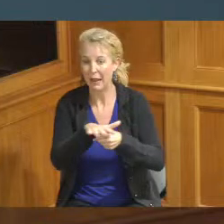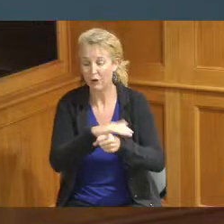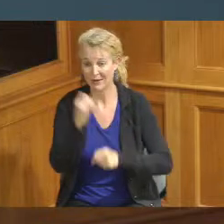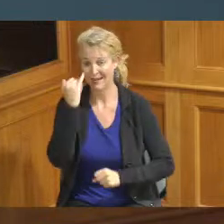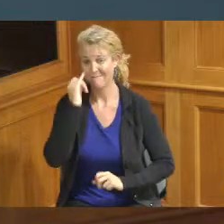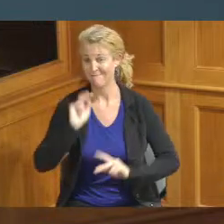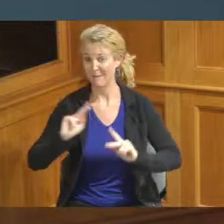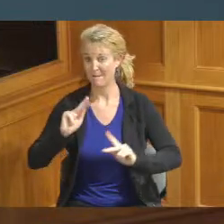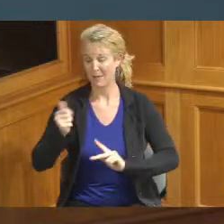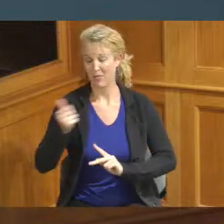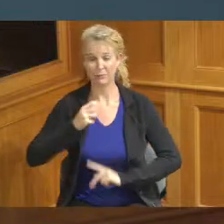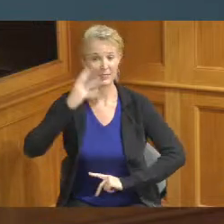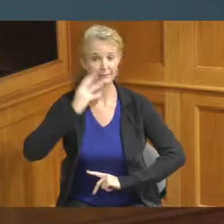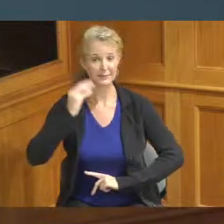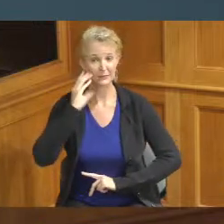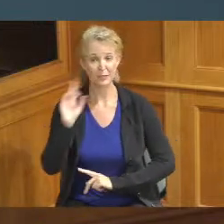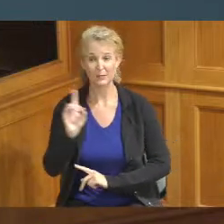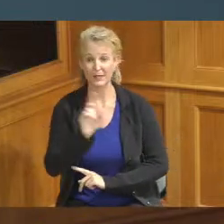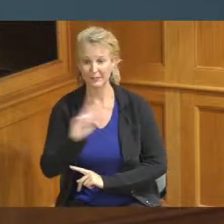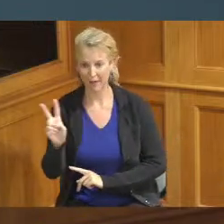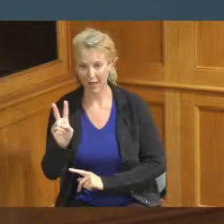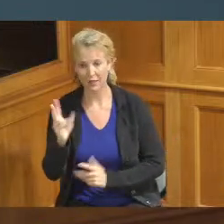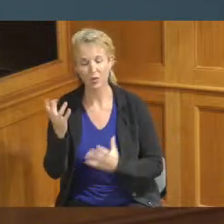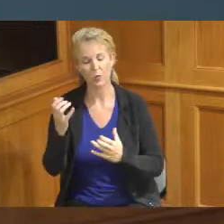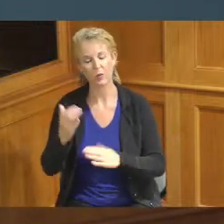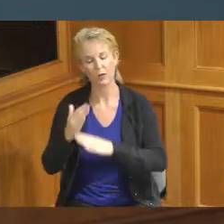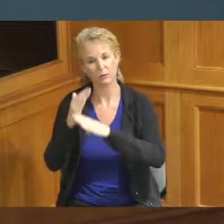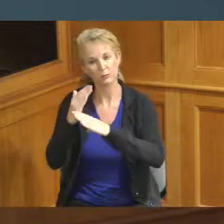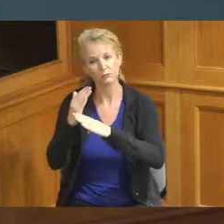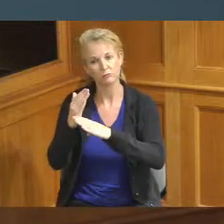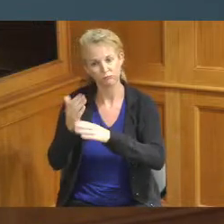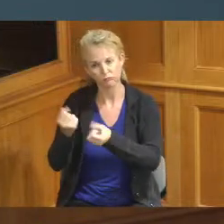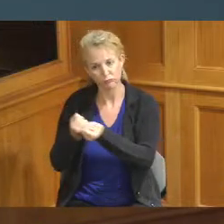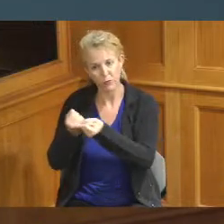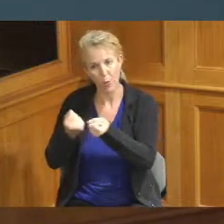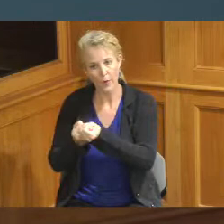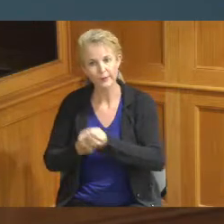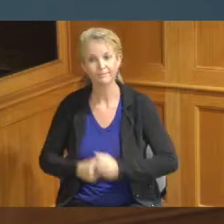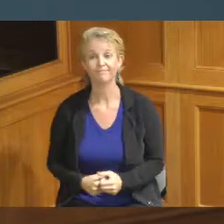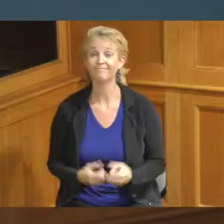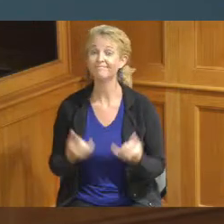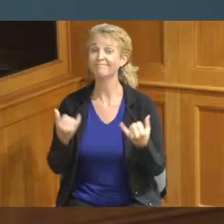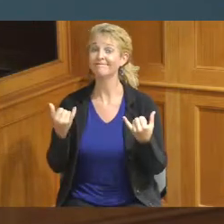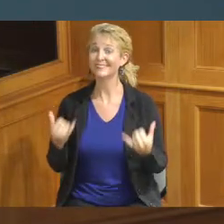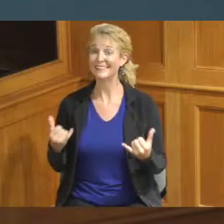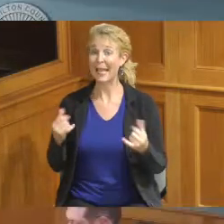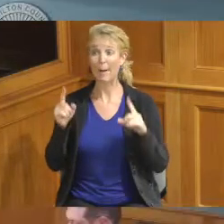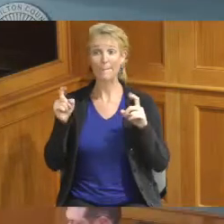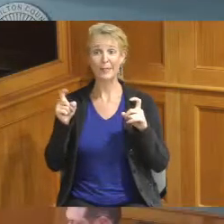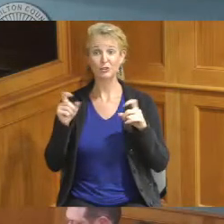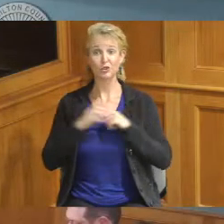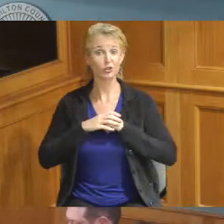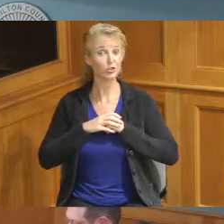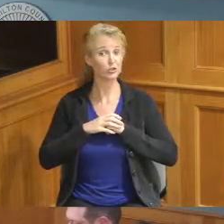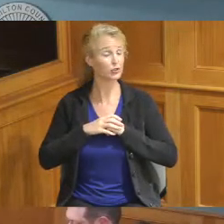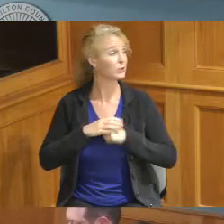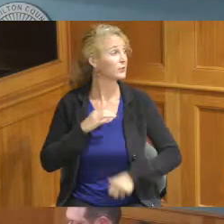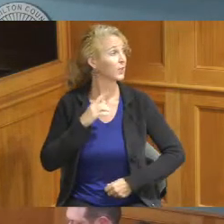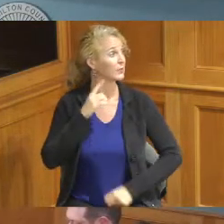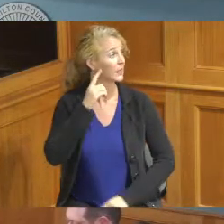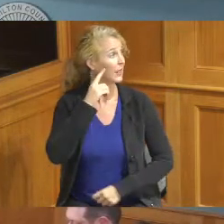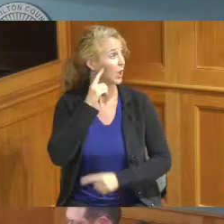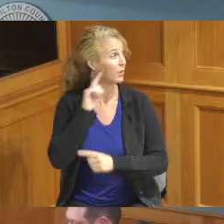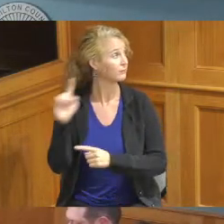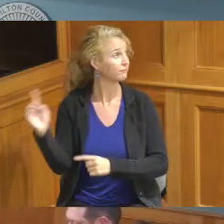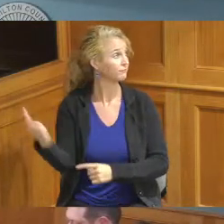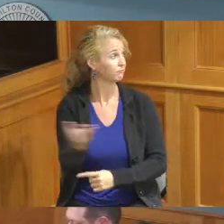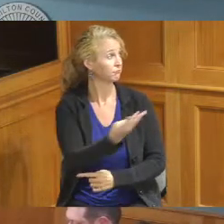are victims of domestic violence so I wanted to highlight that okay now where do you want us okay